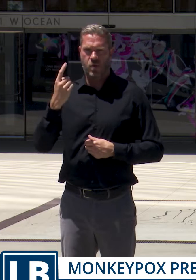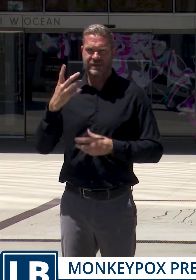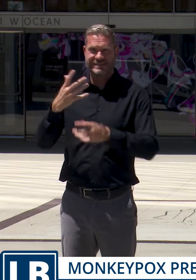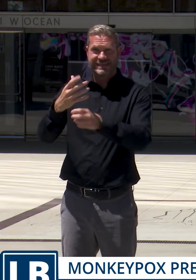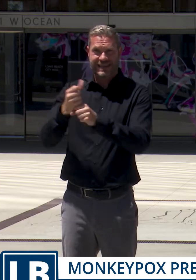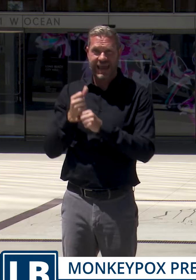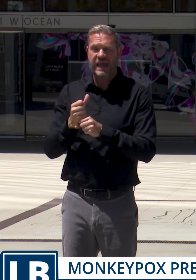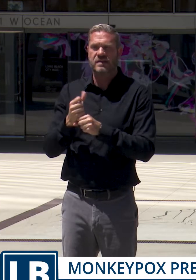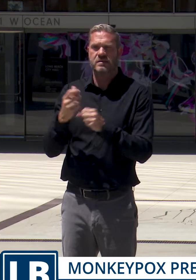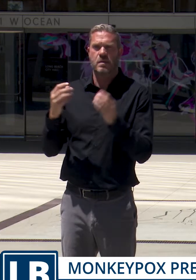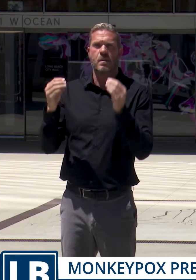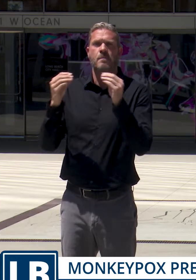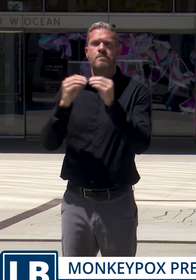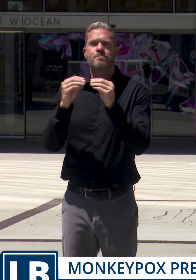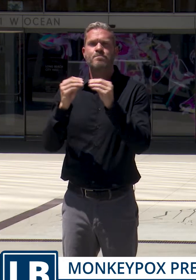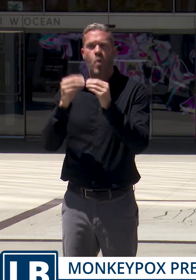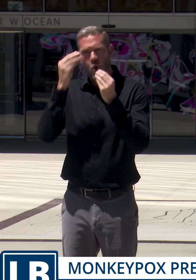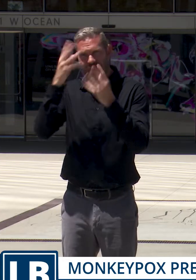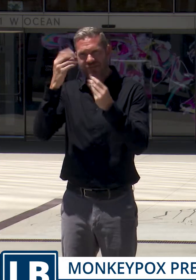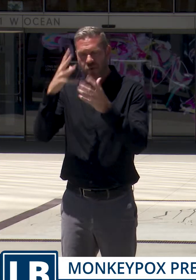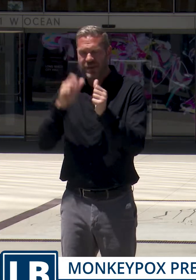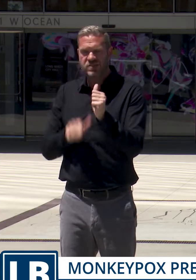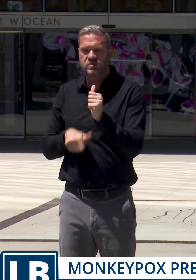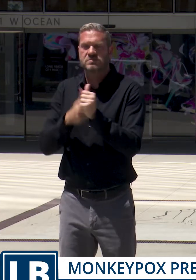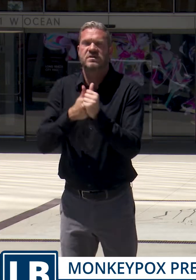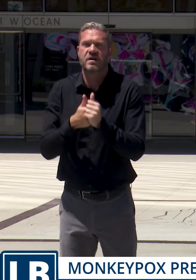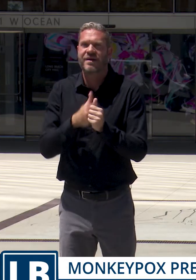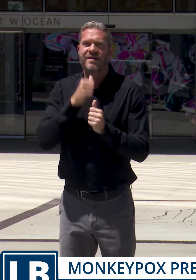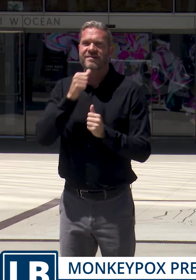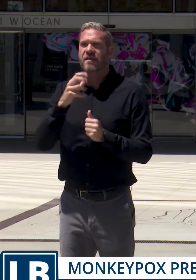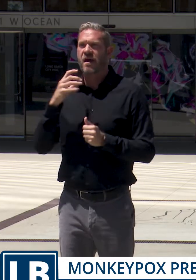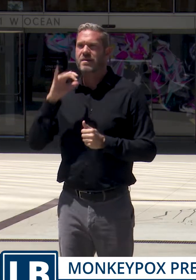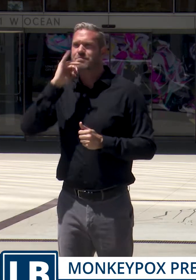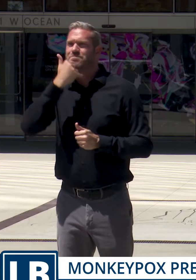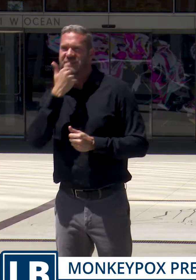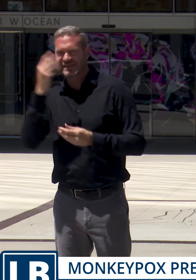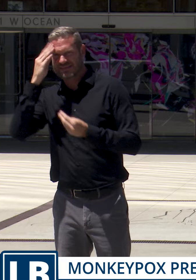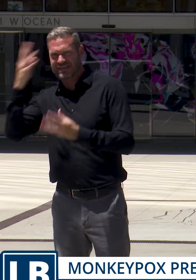please visit our website long beach dot gov forward slash monkey pox that allows you a space